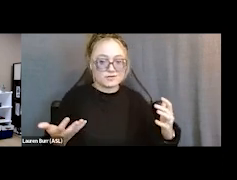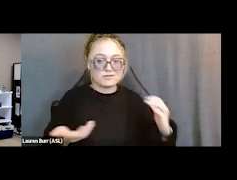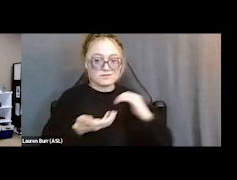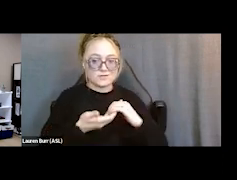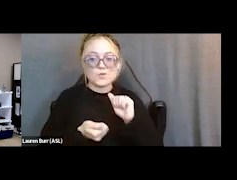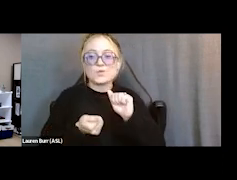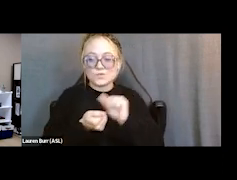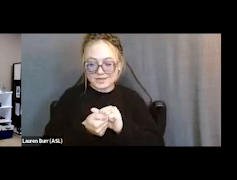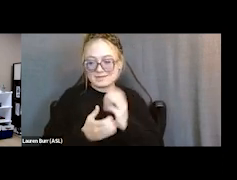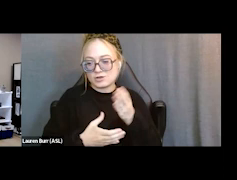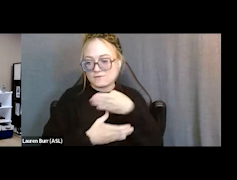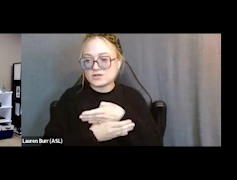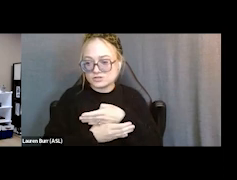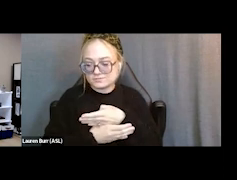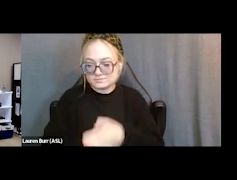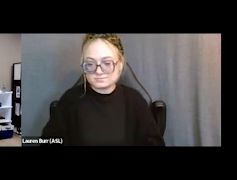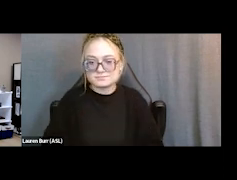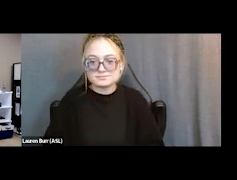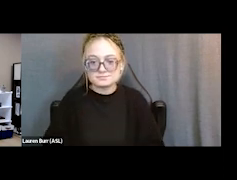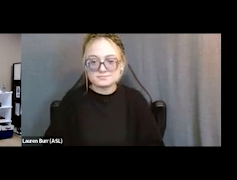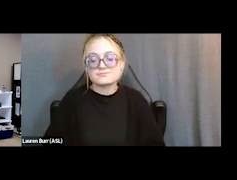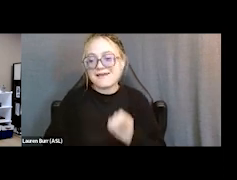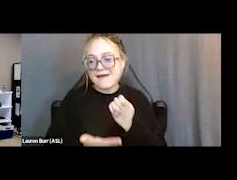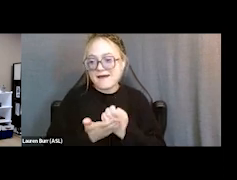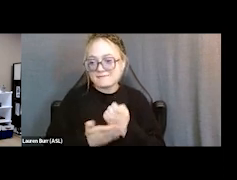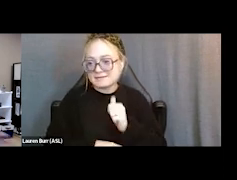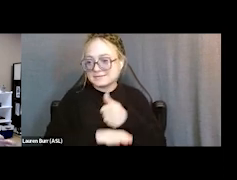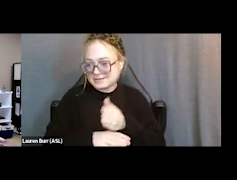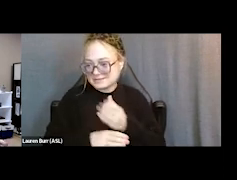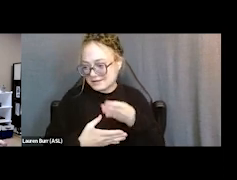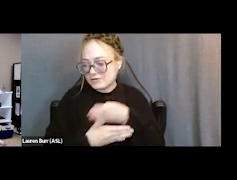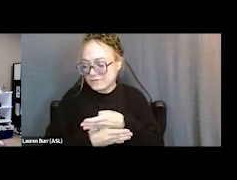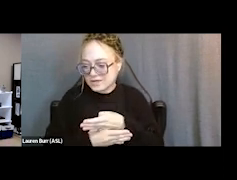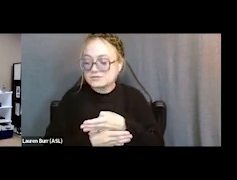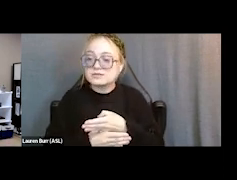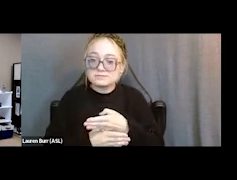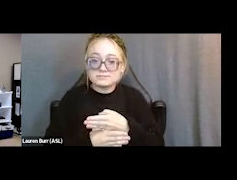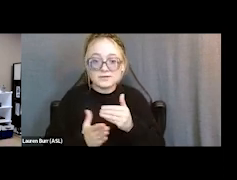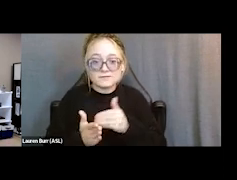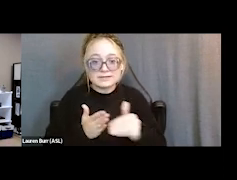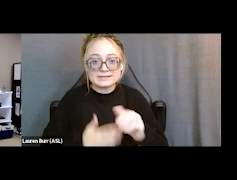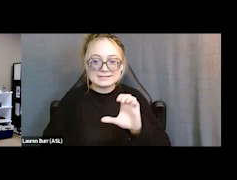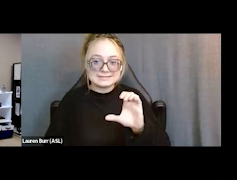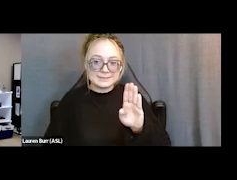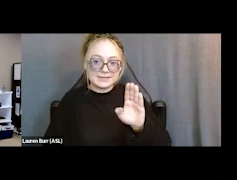So very frequently, CBT is one of the top recommendations, right?